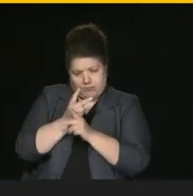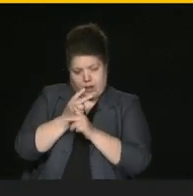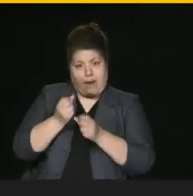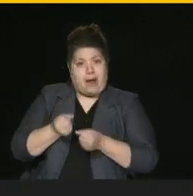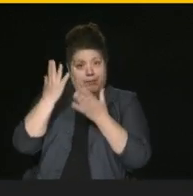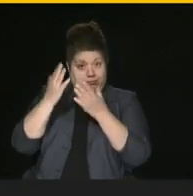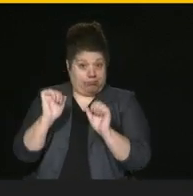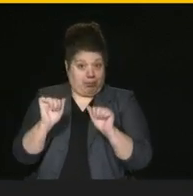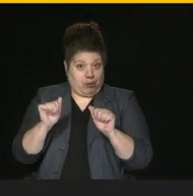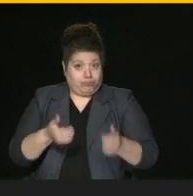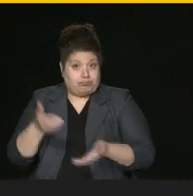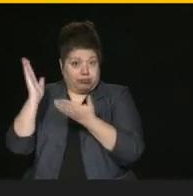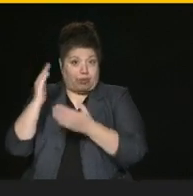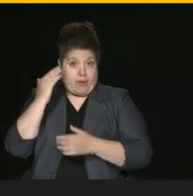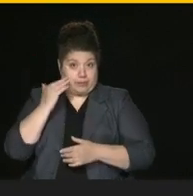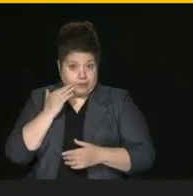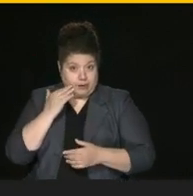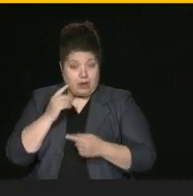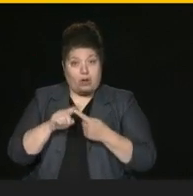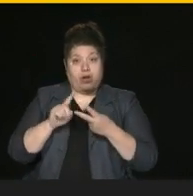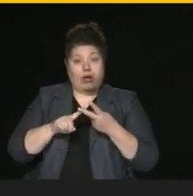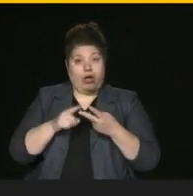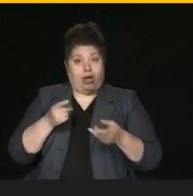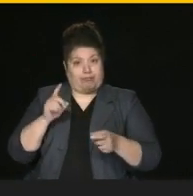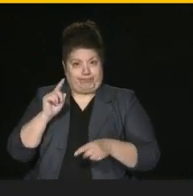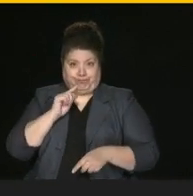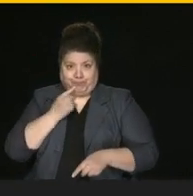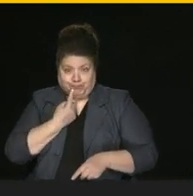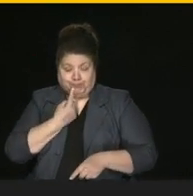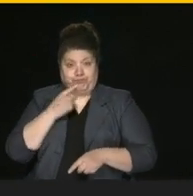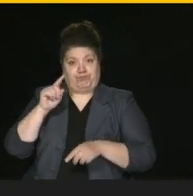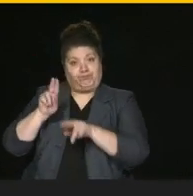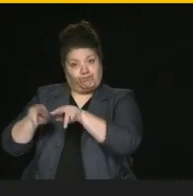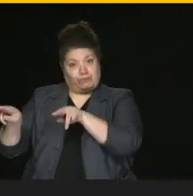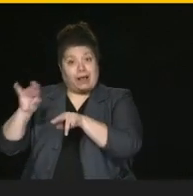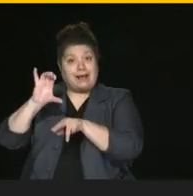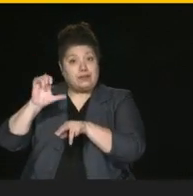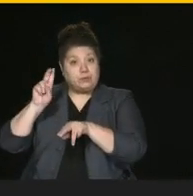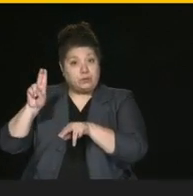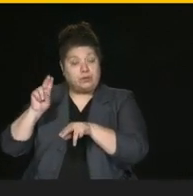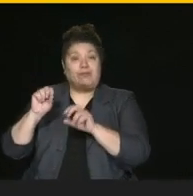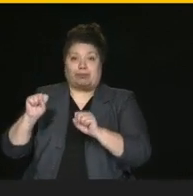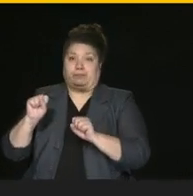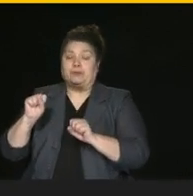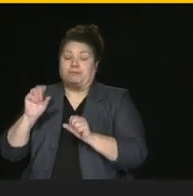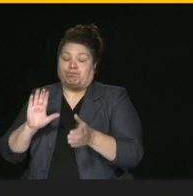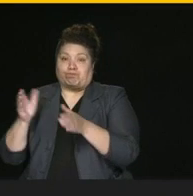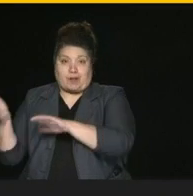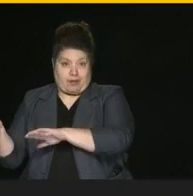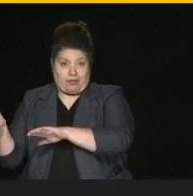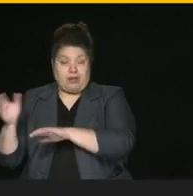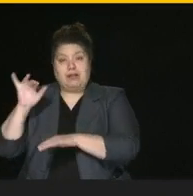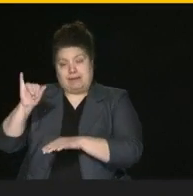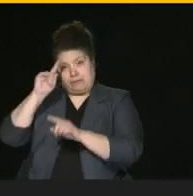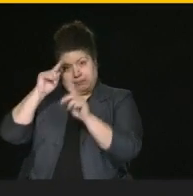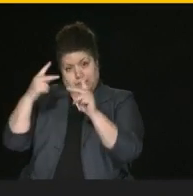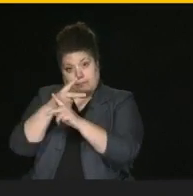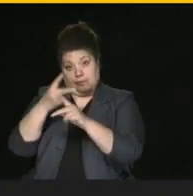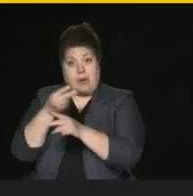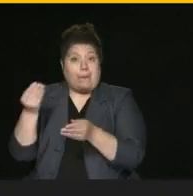OF HOSPITALIZATIONS, THE NUMBER OF POTENTIAL PEOPLE IN ICU, THE